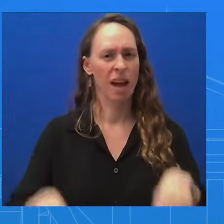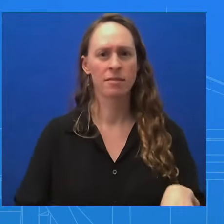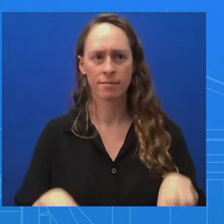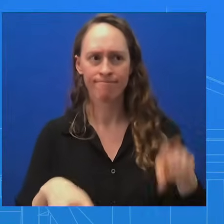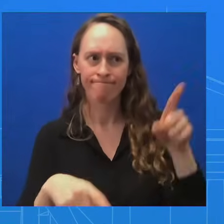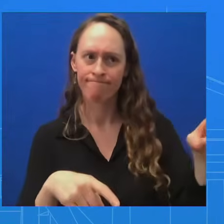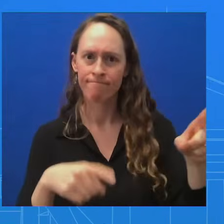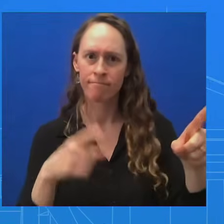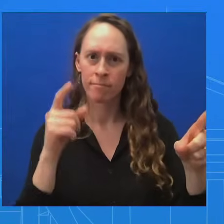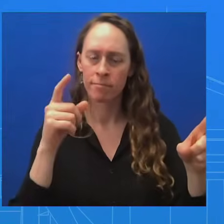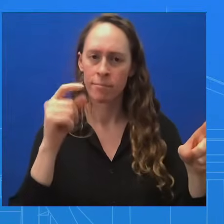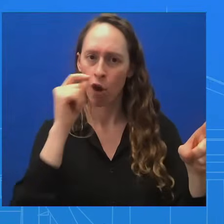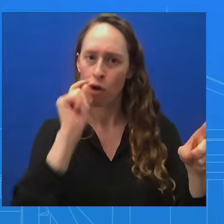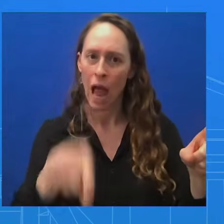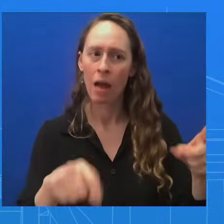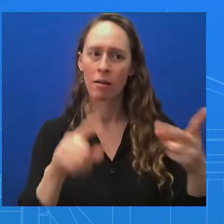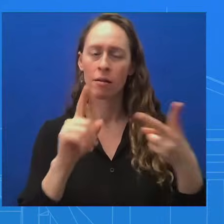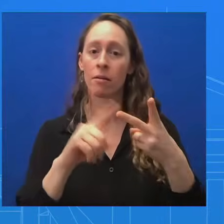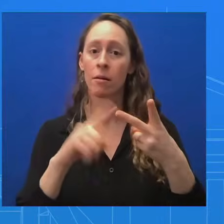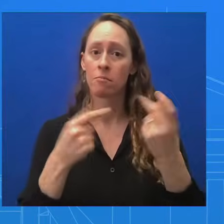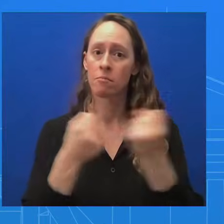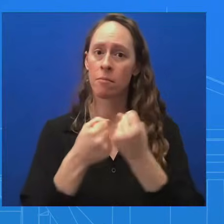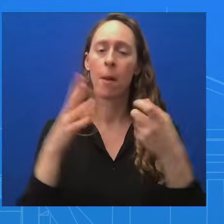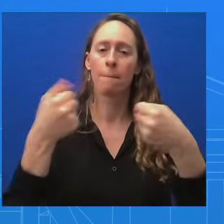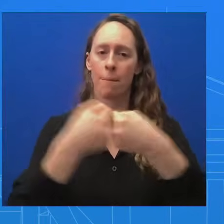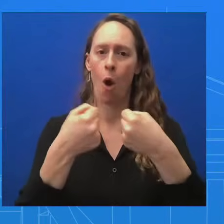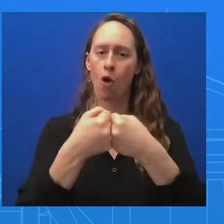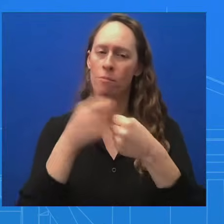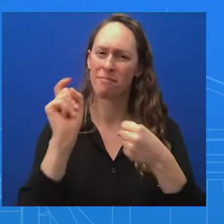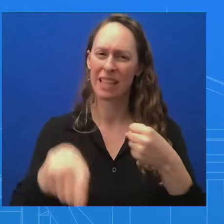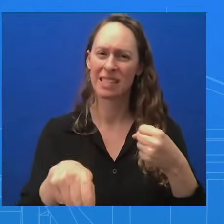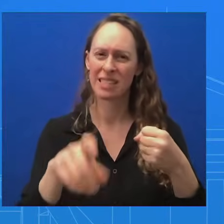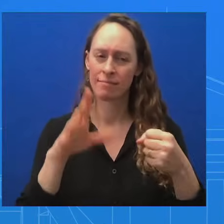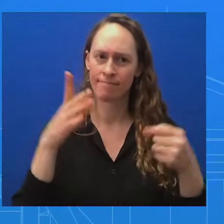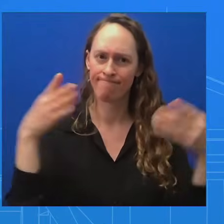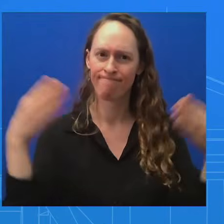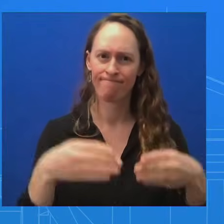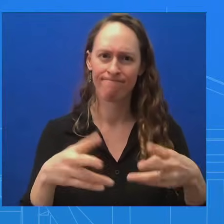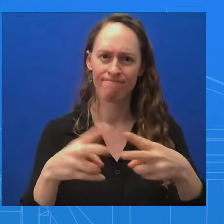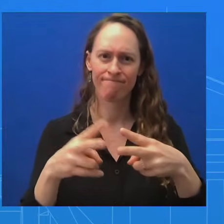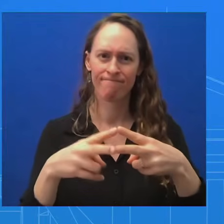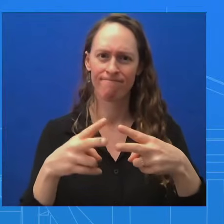But I think that's important. If both Republicans and Democrats in that meeting are saying, "Yes, we need to deal with this.